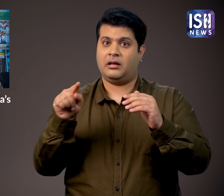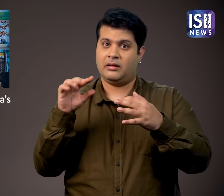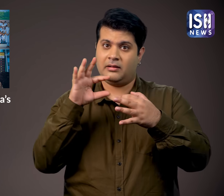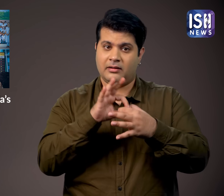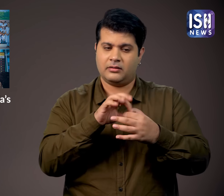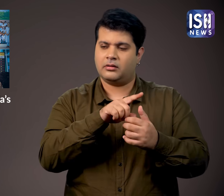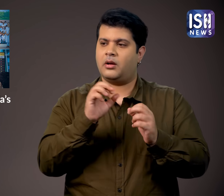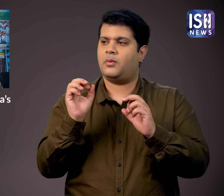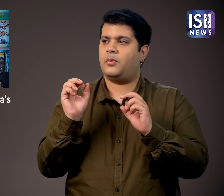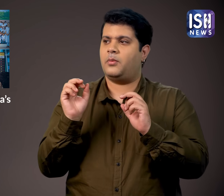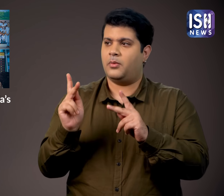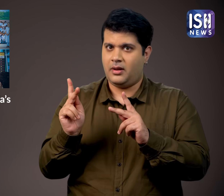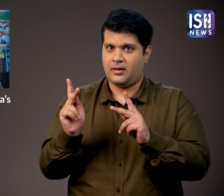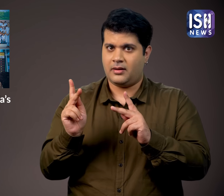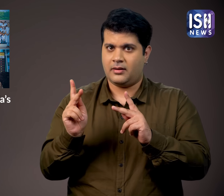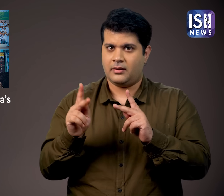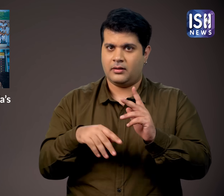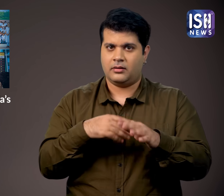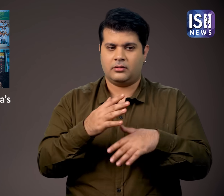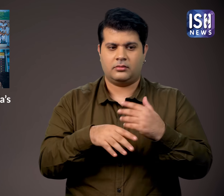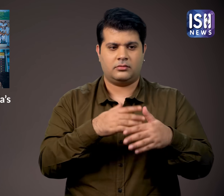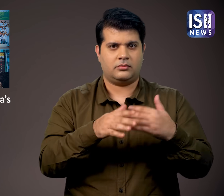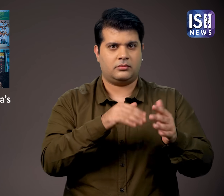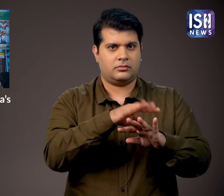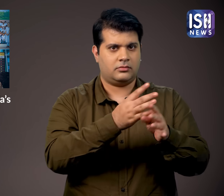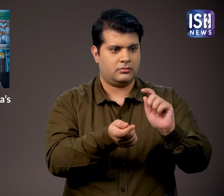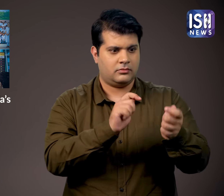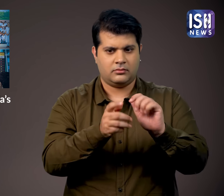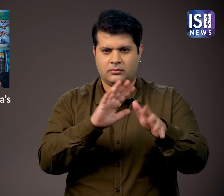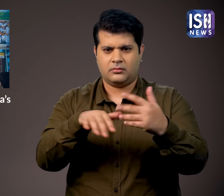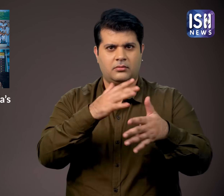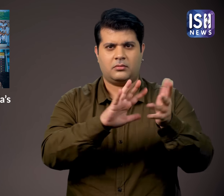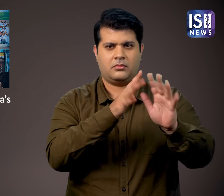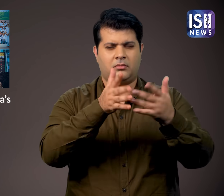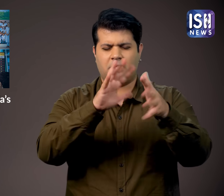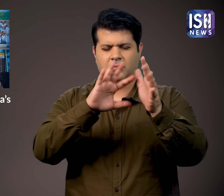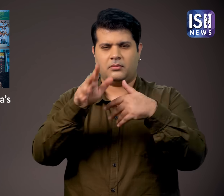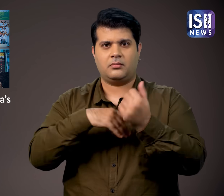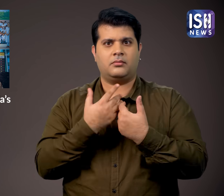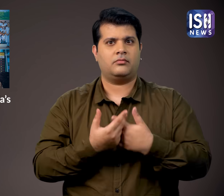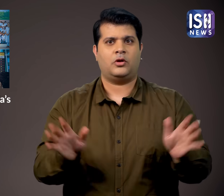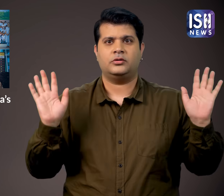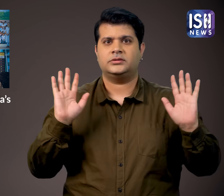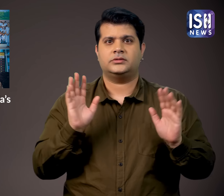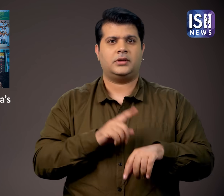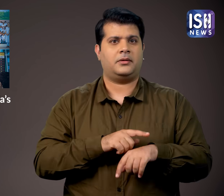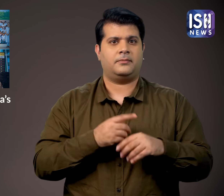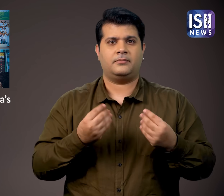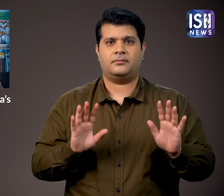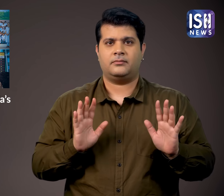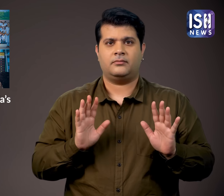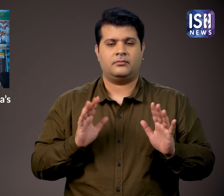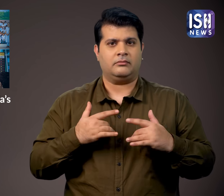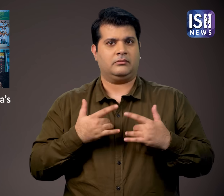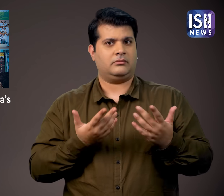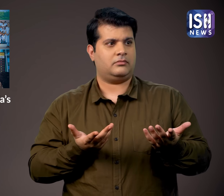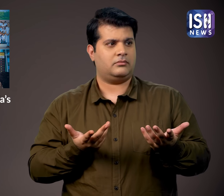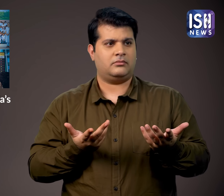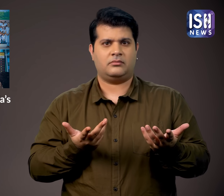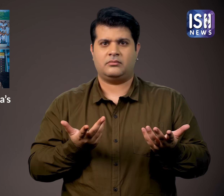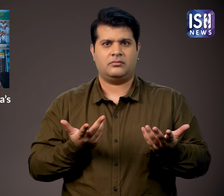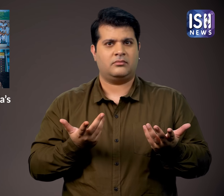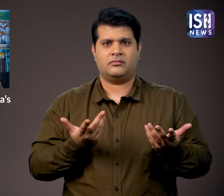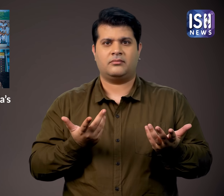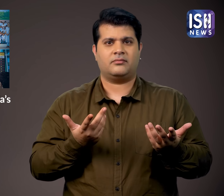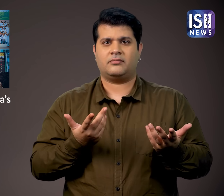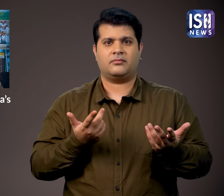Although IndiGo agreed, its entire scheduling logic collapsed, leading to chaos.